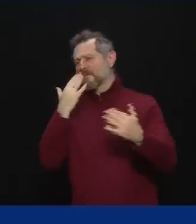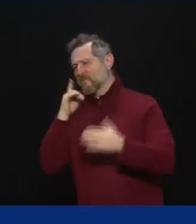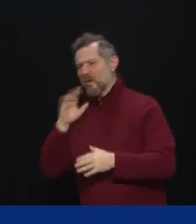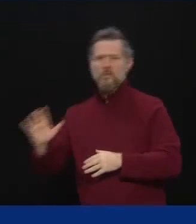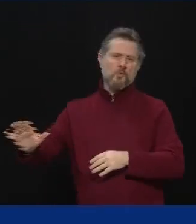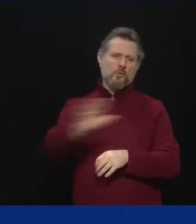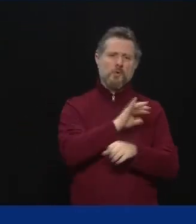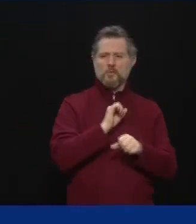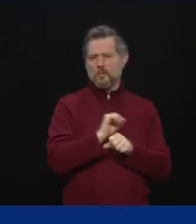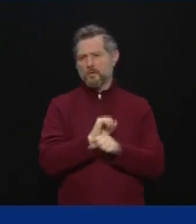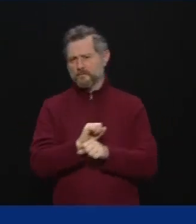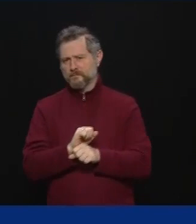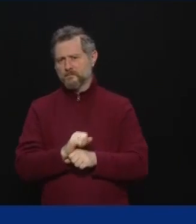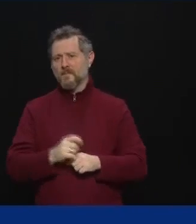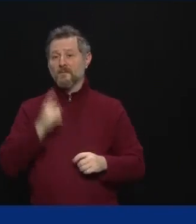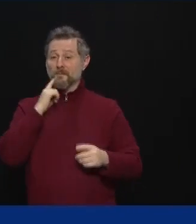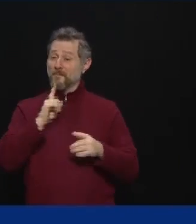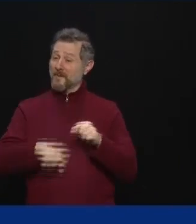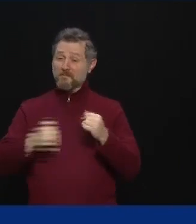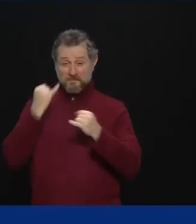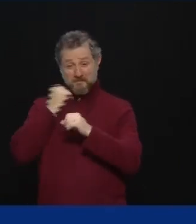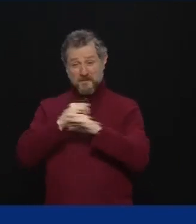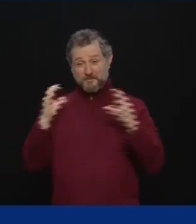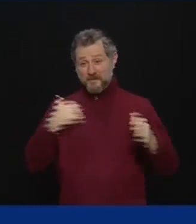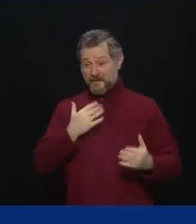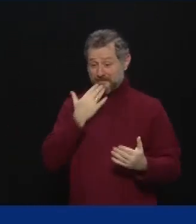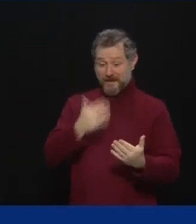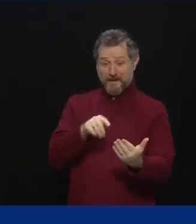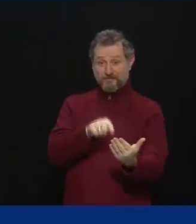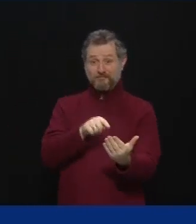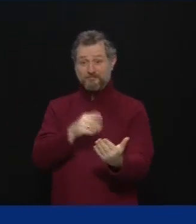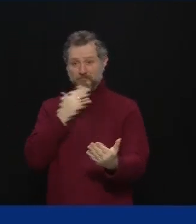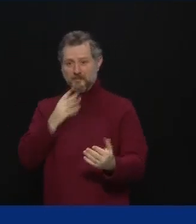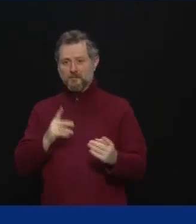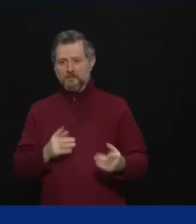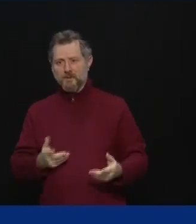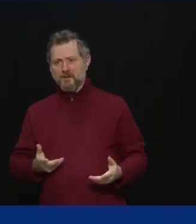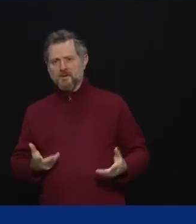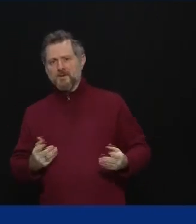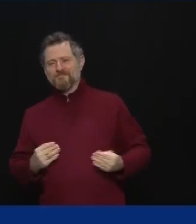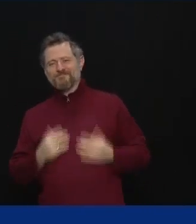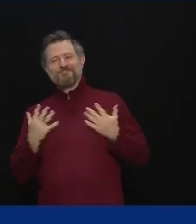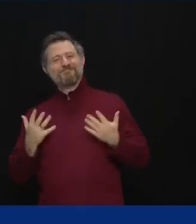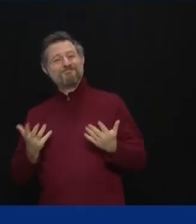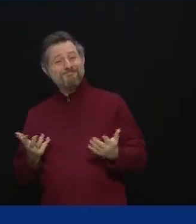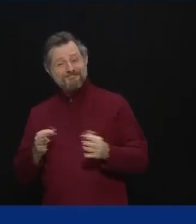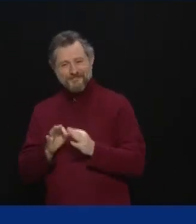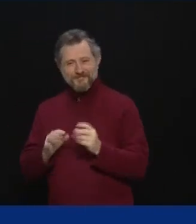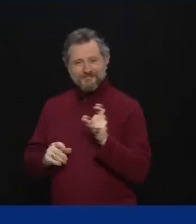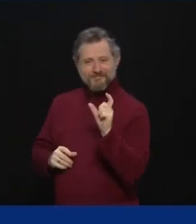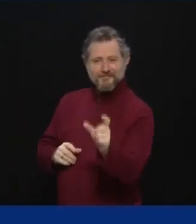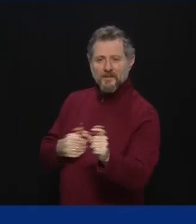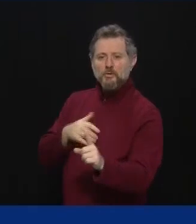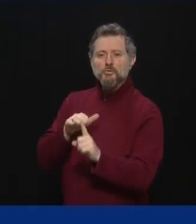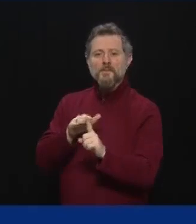PLEASE, THANK EVERYONE YOU SEE IN THE STORES, FEEL TAKEN FOR GRANTED, TRANSIT WORKERS.